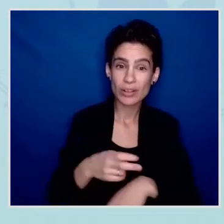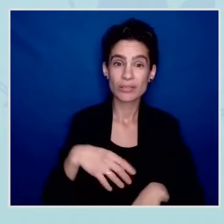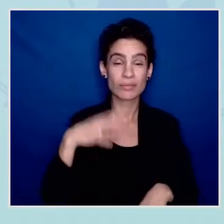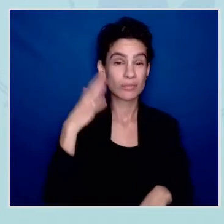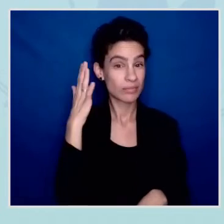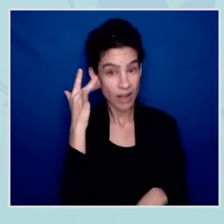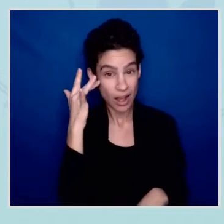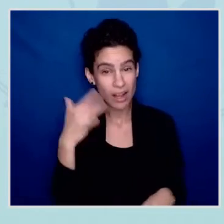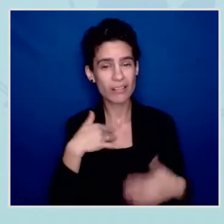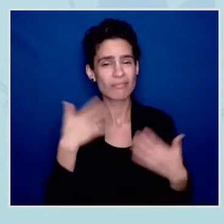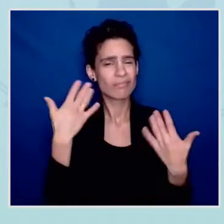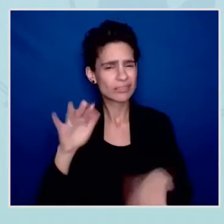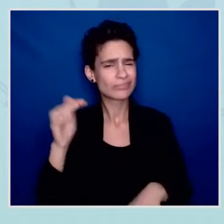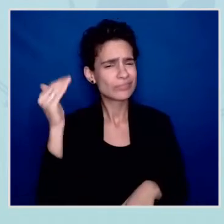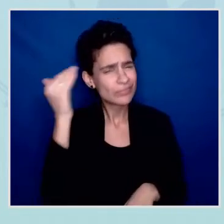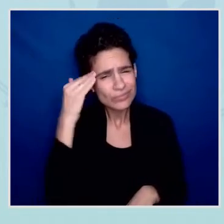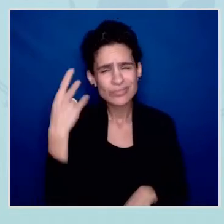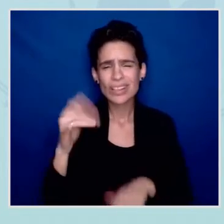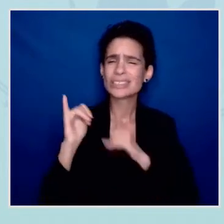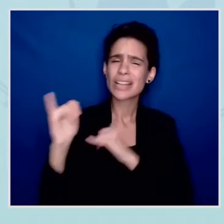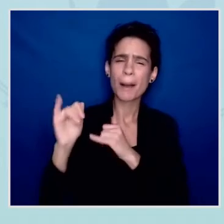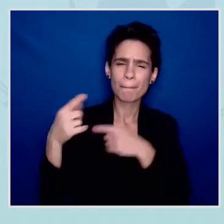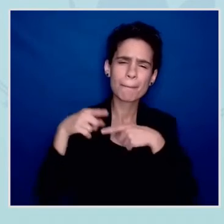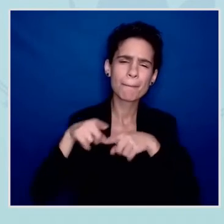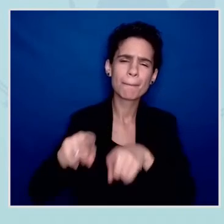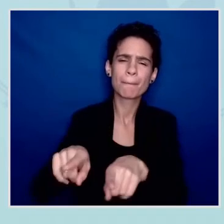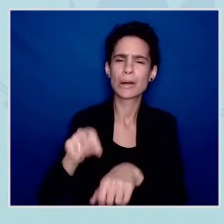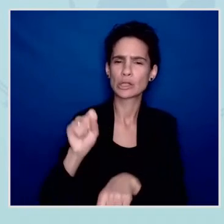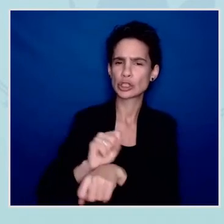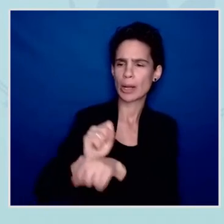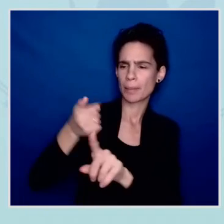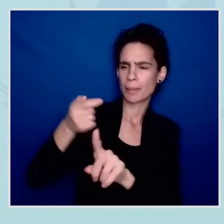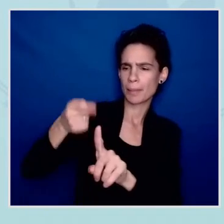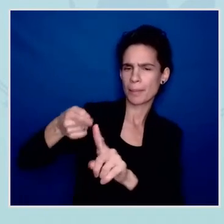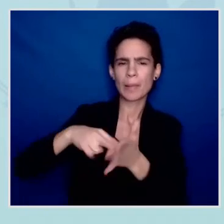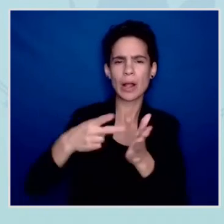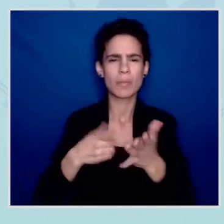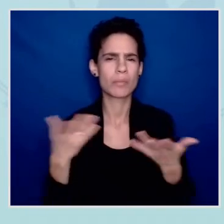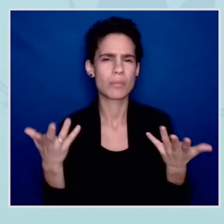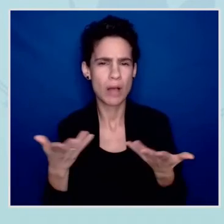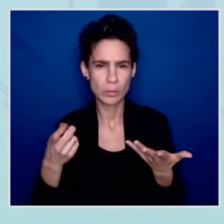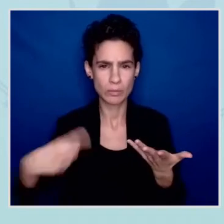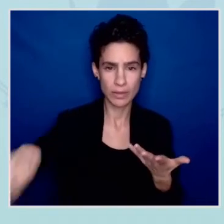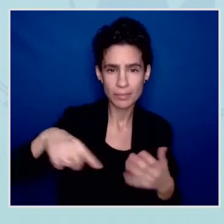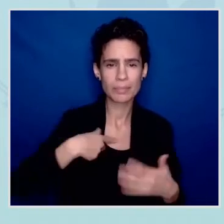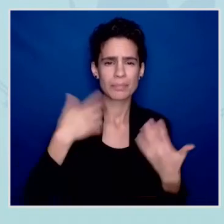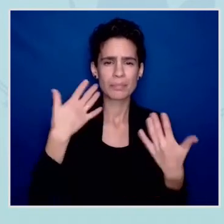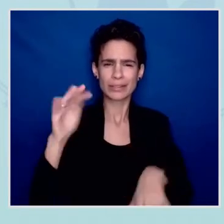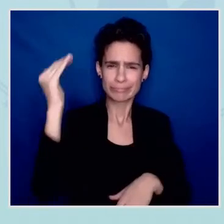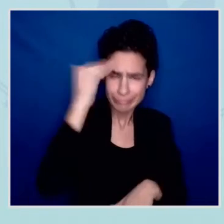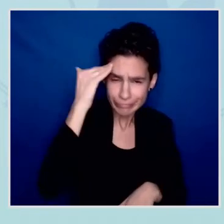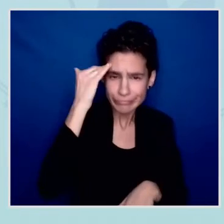BUSINESS, AND CREATING JOBS FOR